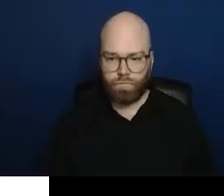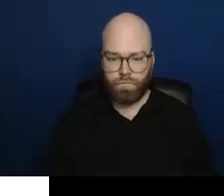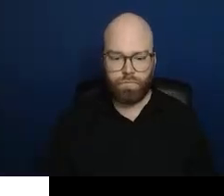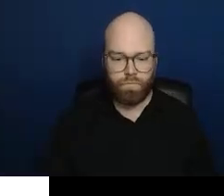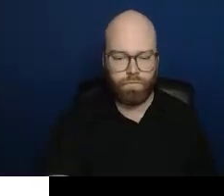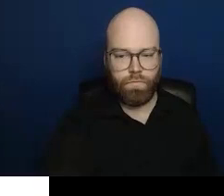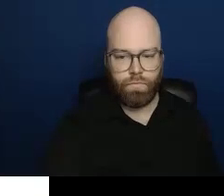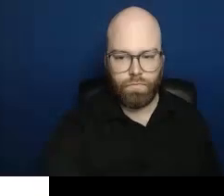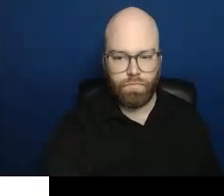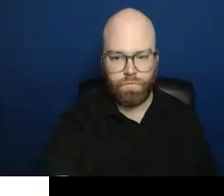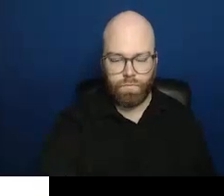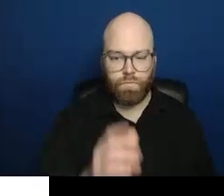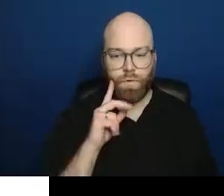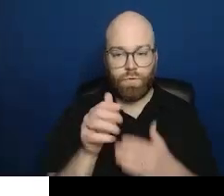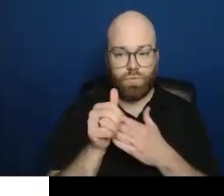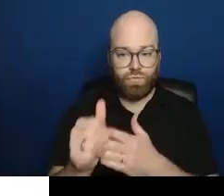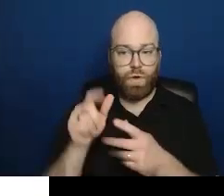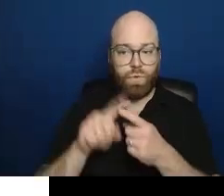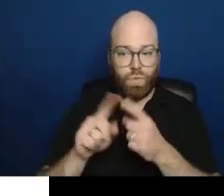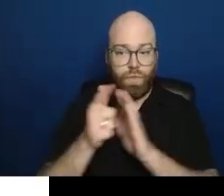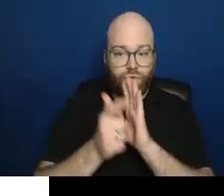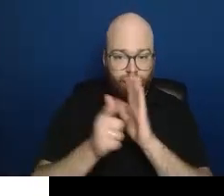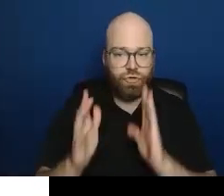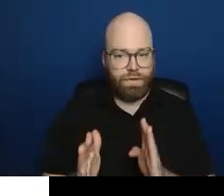to give them, you know, more specifics as to what they can do.